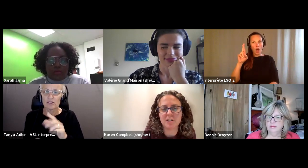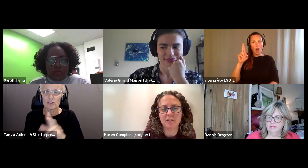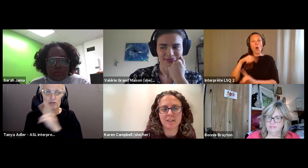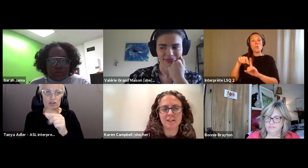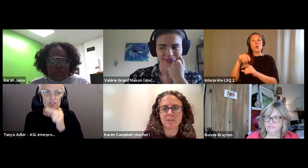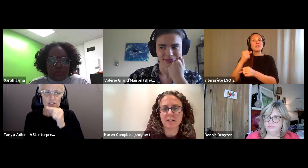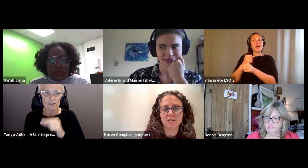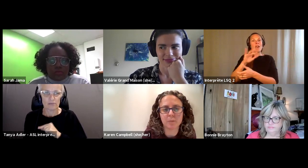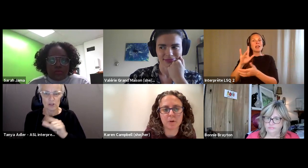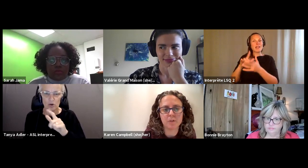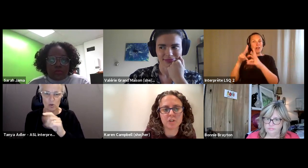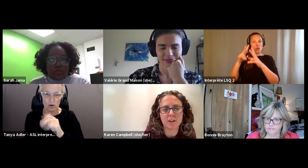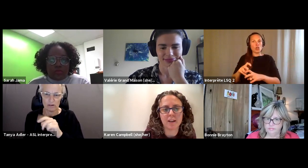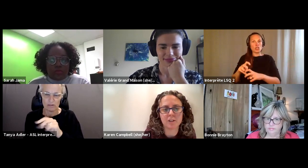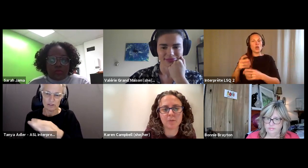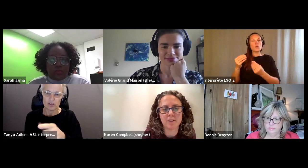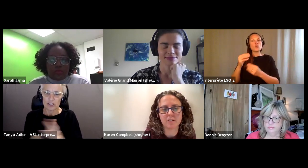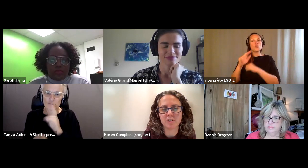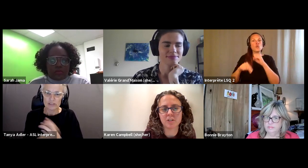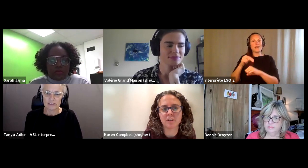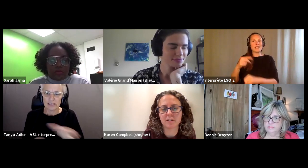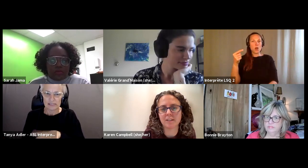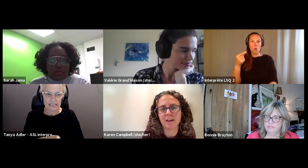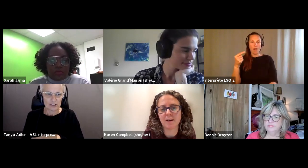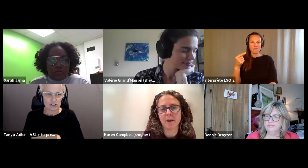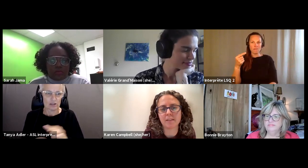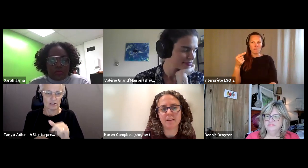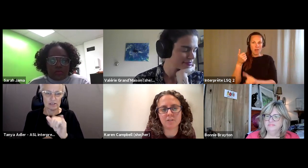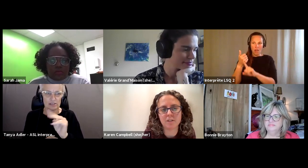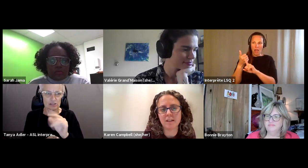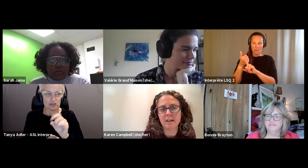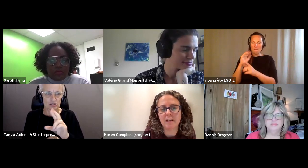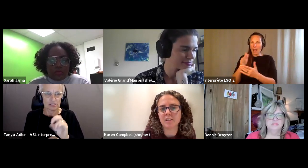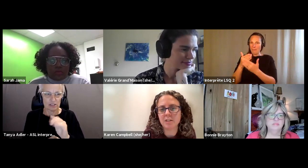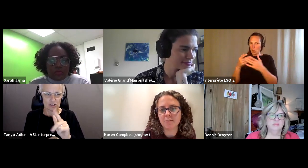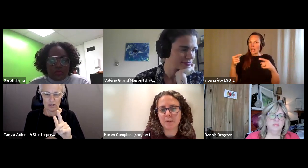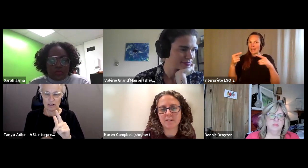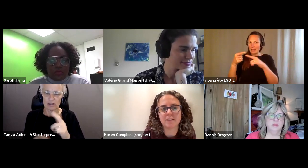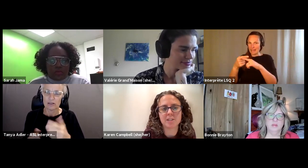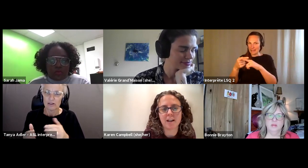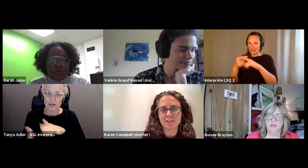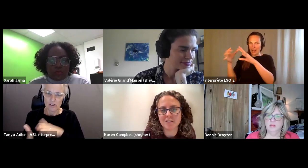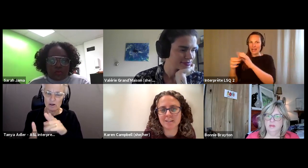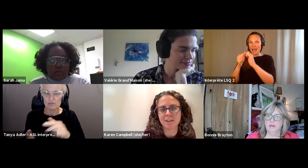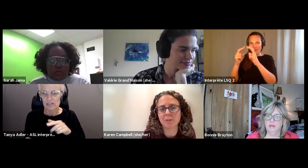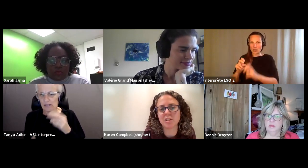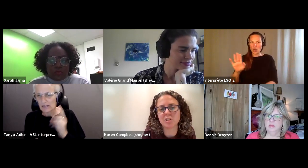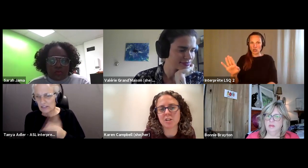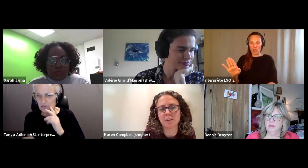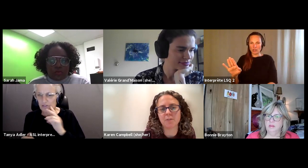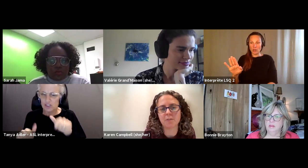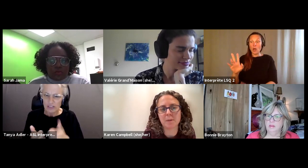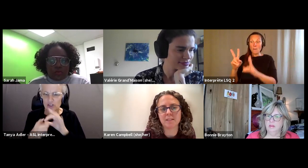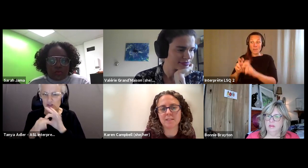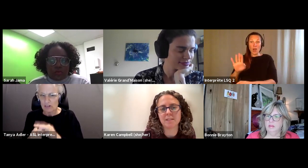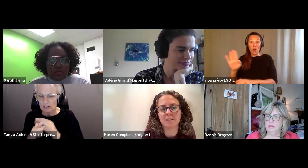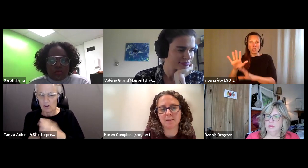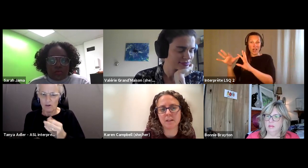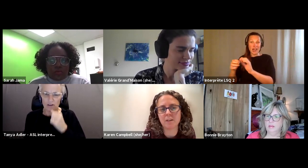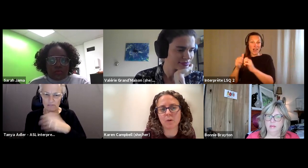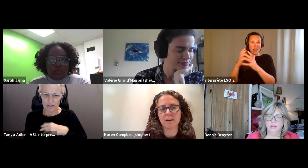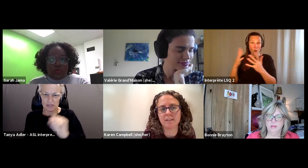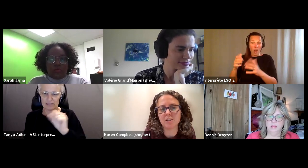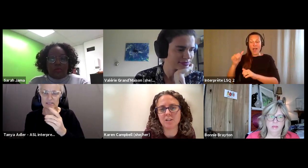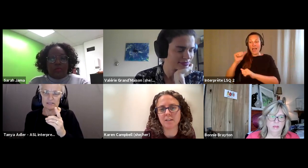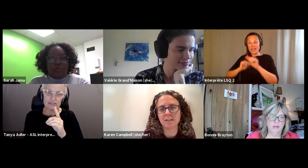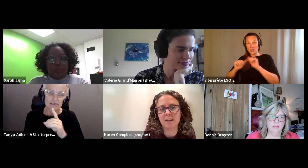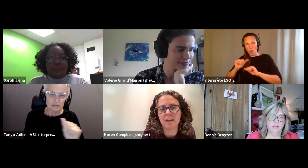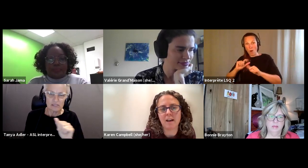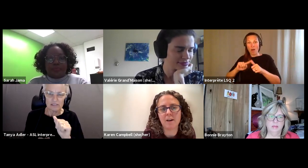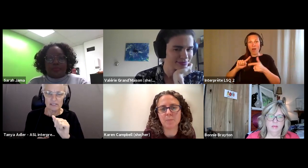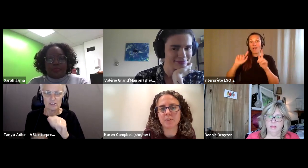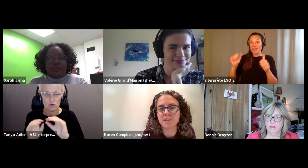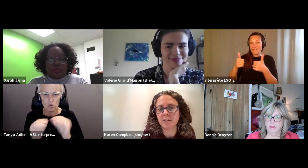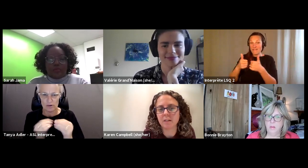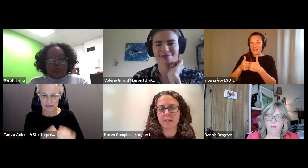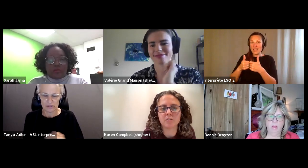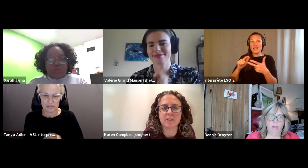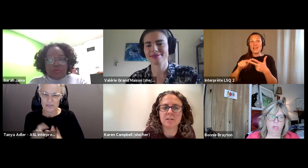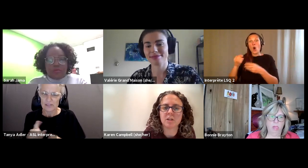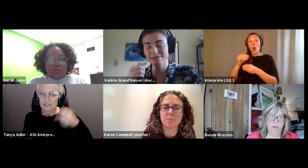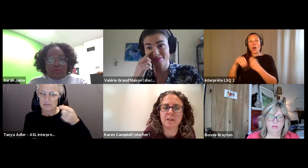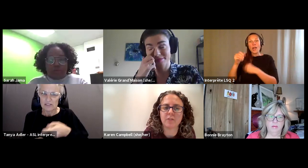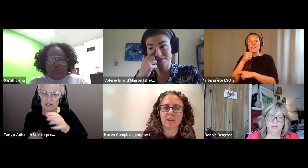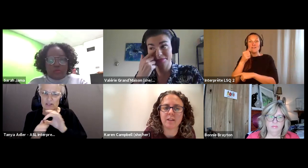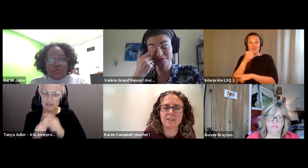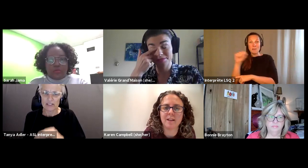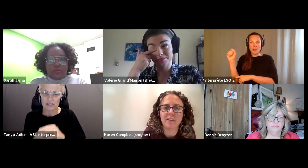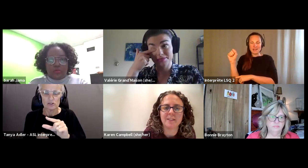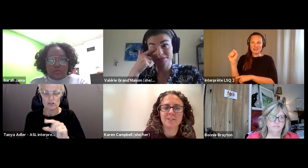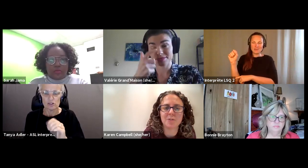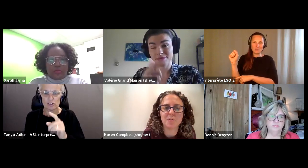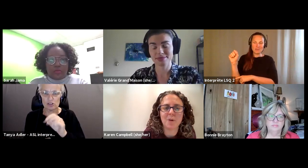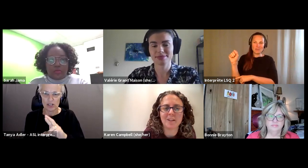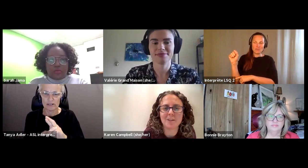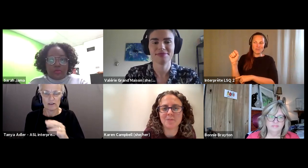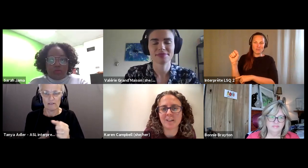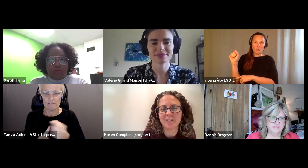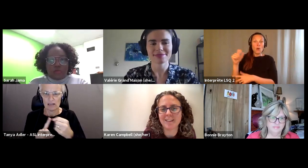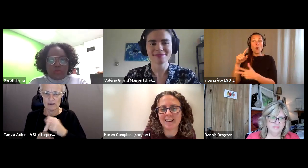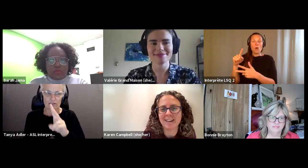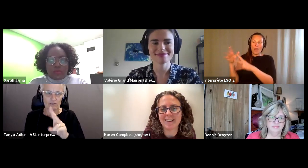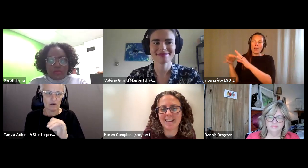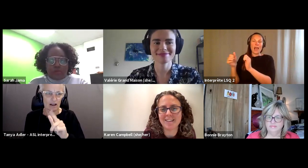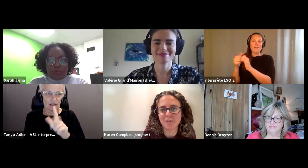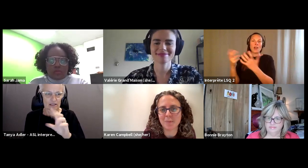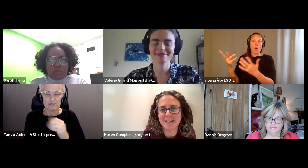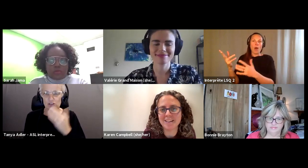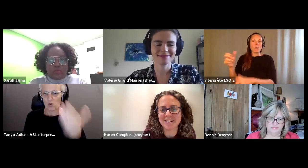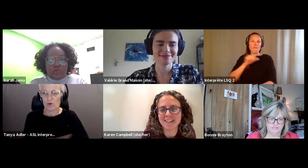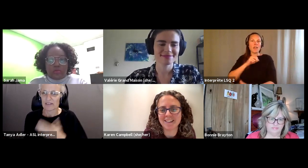Karen Campbell (she/her): She uses an intersection of approach and her research looks at the history achievements challenges and relationships of feminist disability organizations, particularly at addressing gender based violence, so welcome Valerie, thank you for being here today.